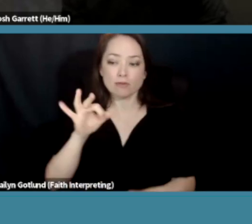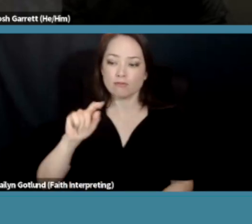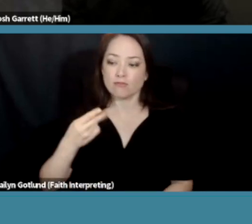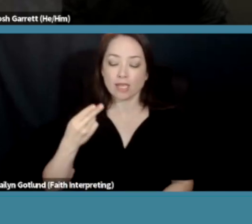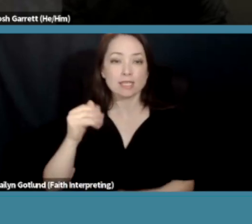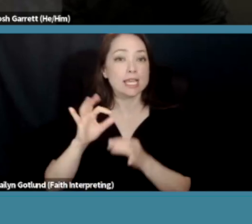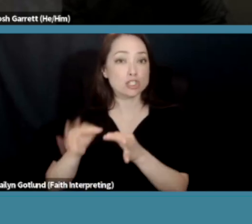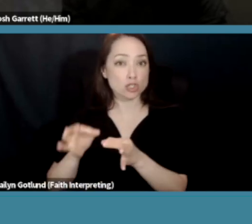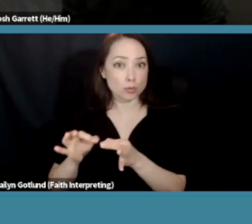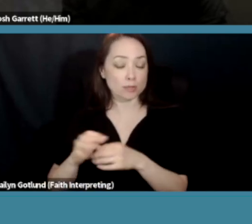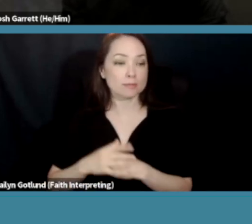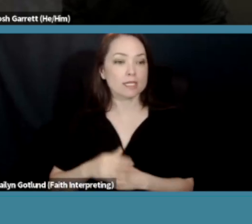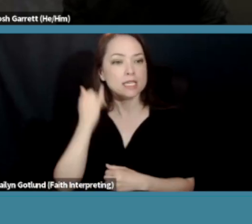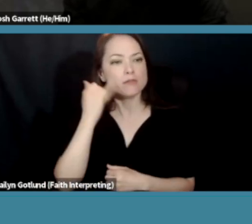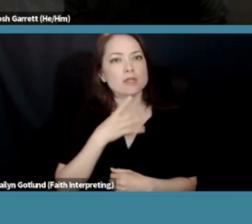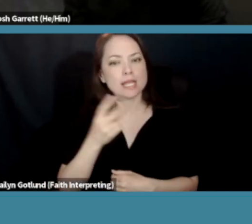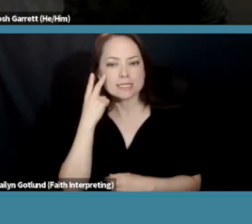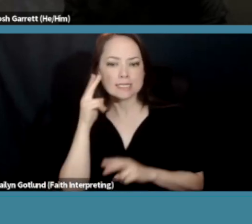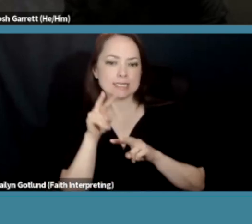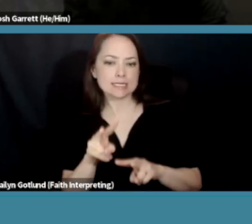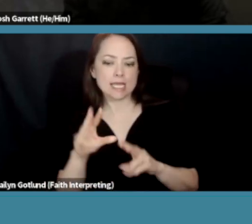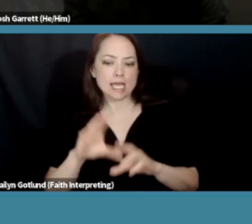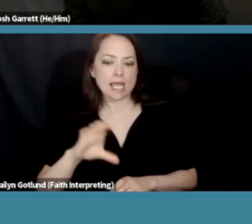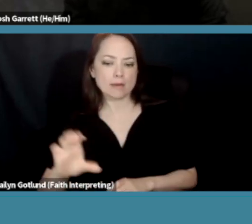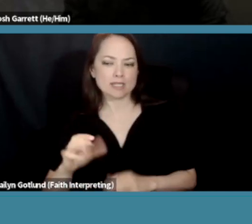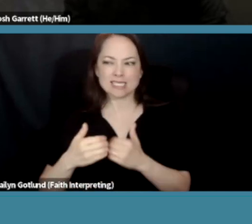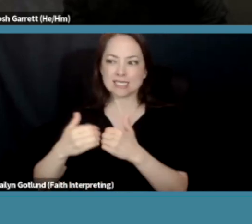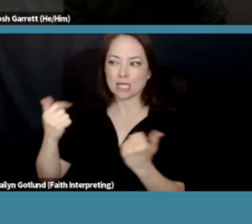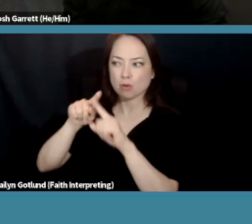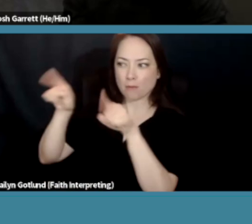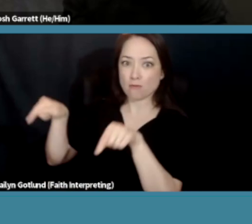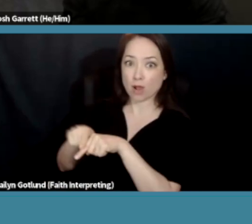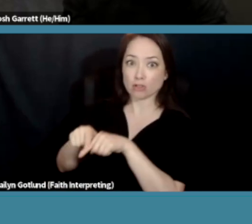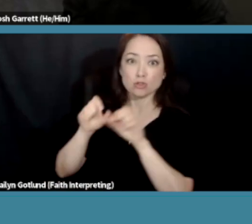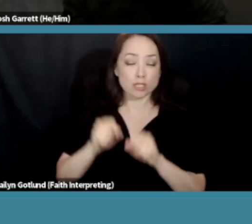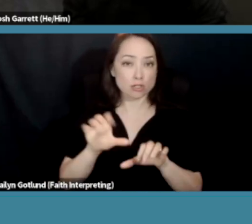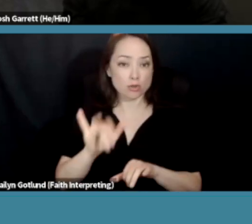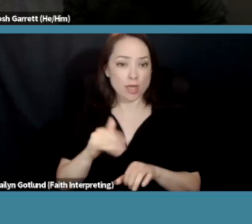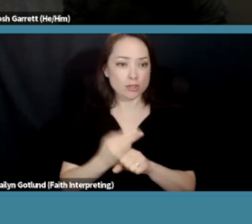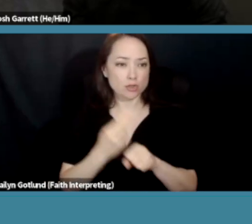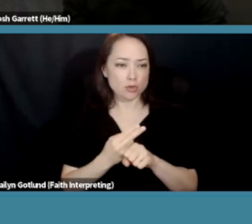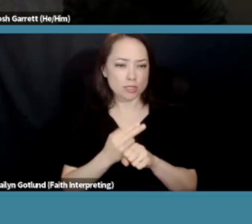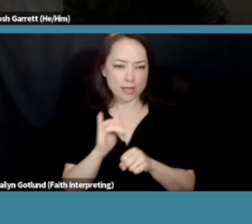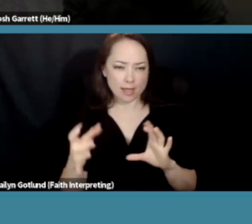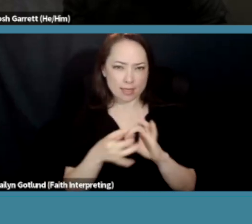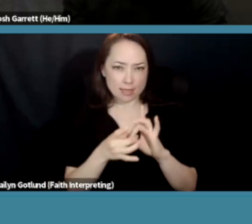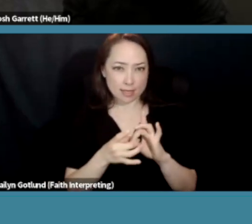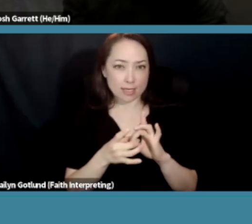If you would like to view captions in a separate browser, you can do so by using the stream text link, which will be included in the chat.